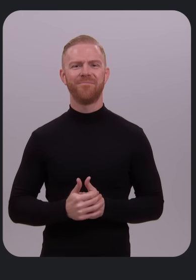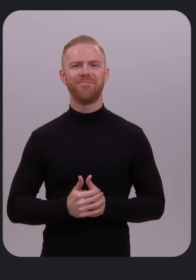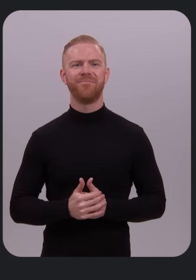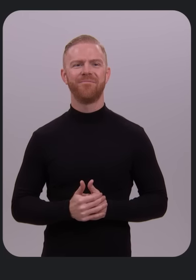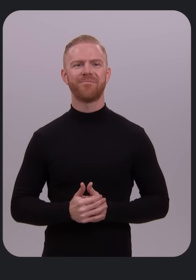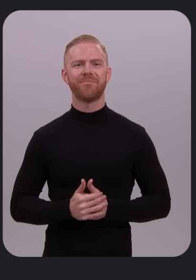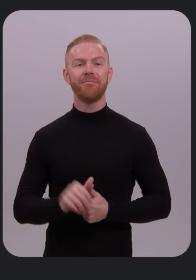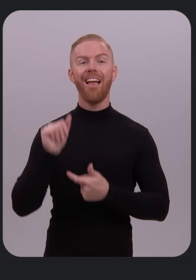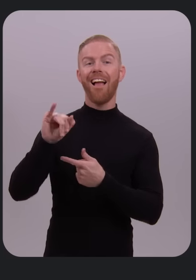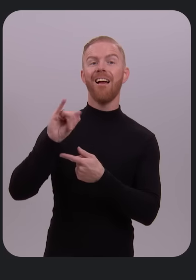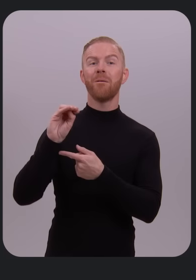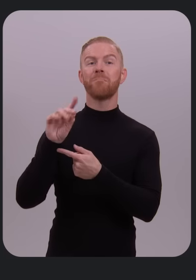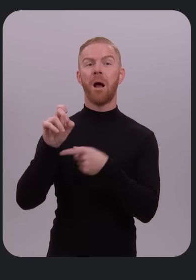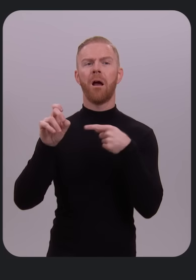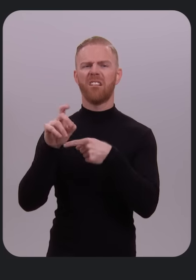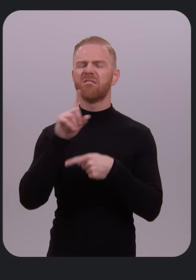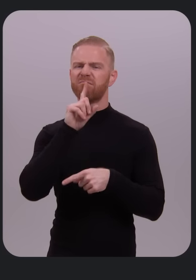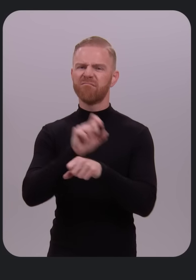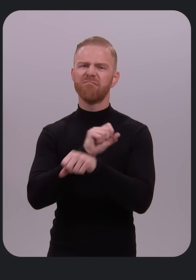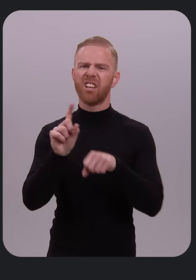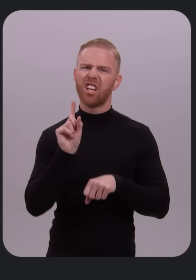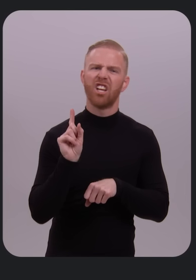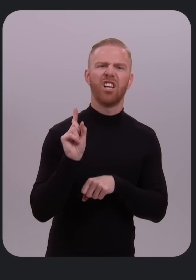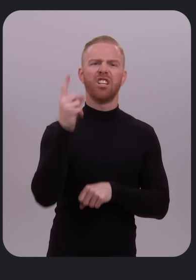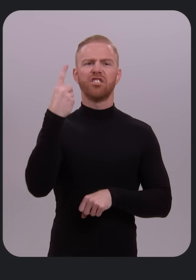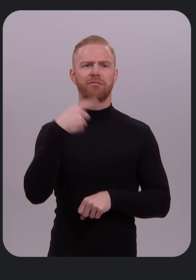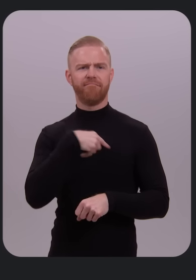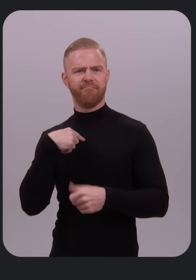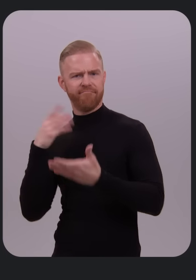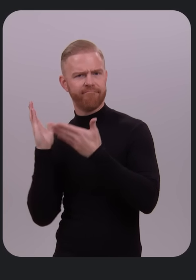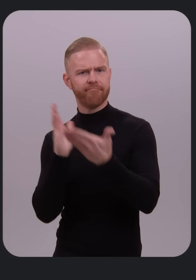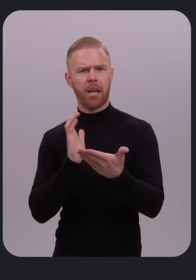AI Mode is where we will first bring our frontier capabilities into Search.